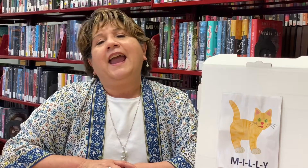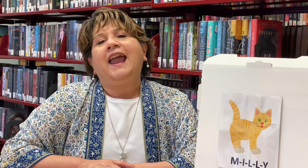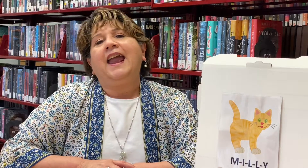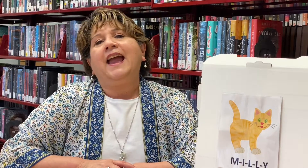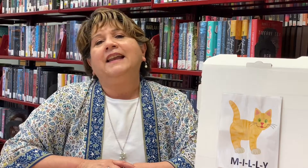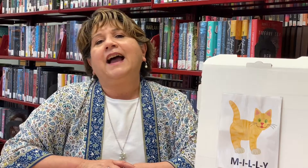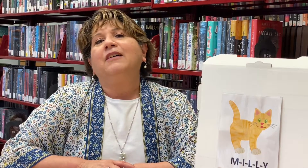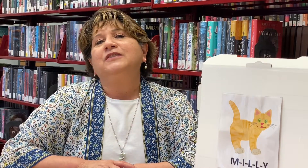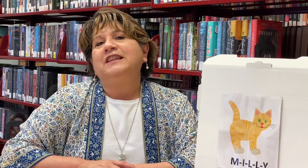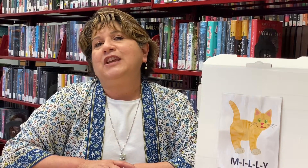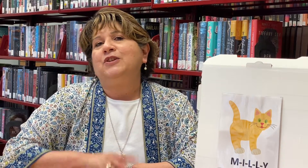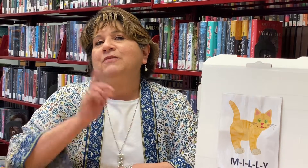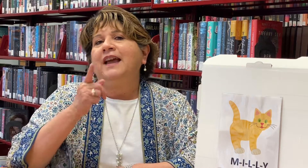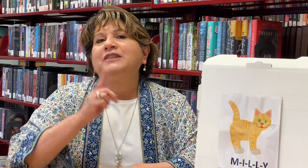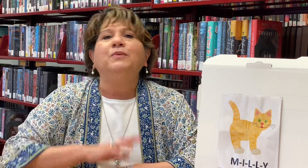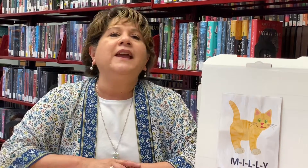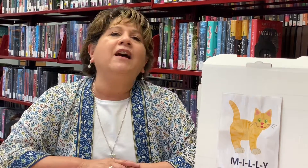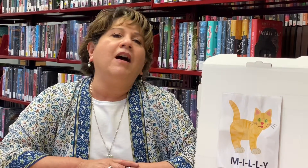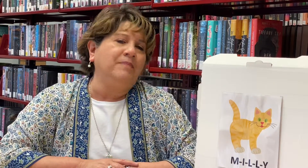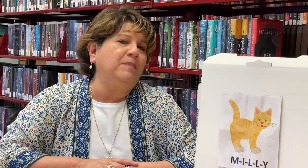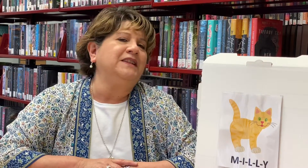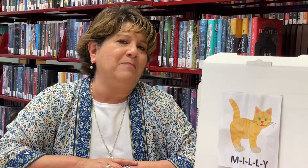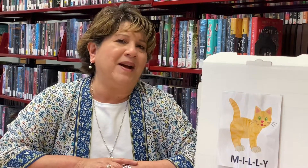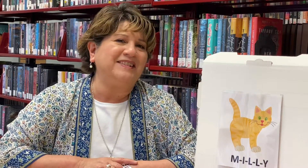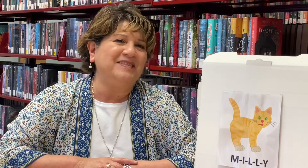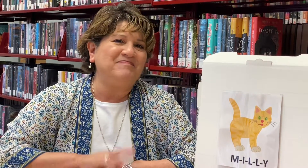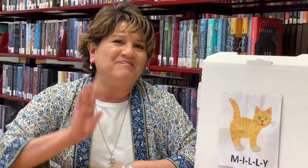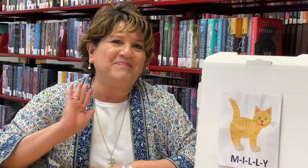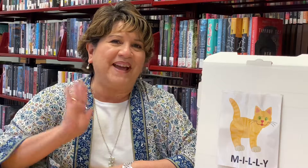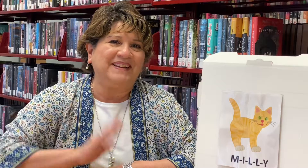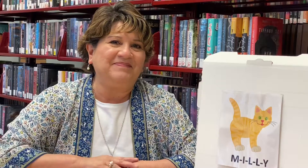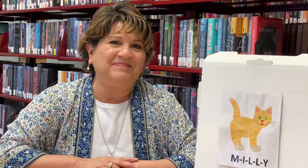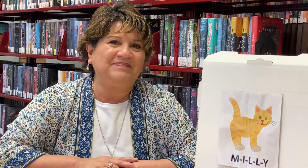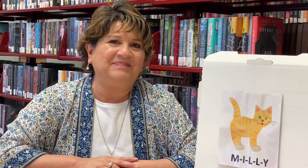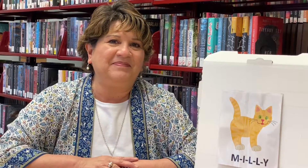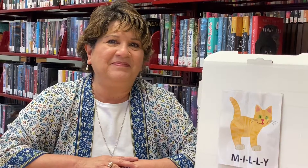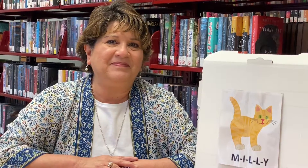and I'll see you next week on Babytime Buzz! Bye!